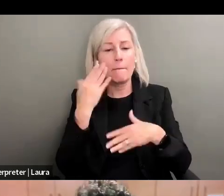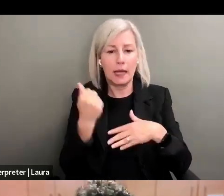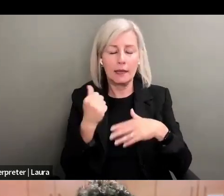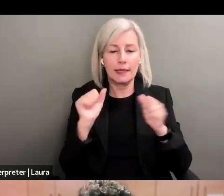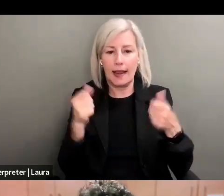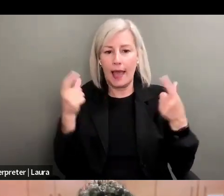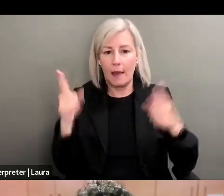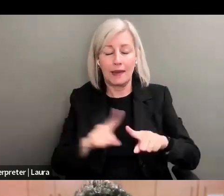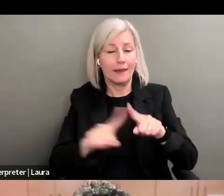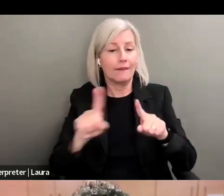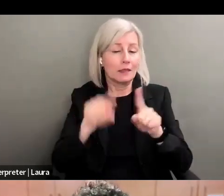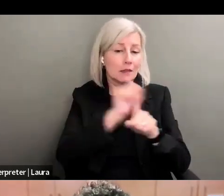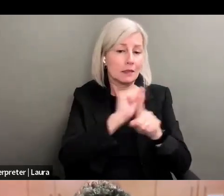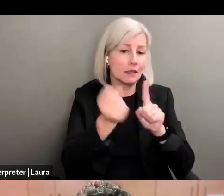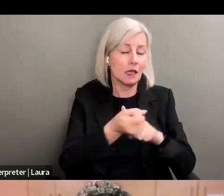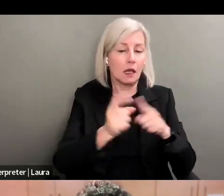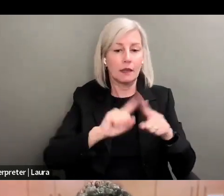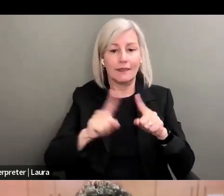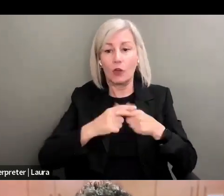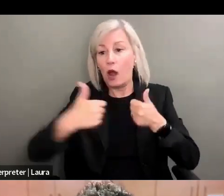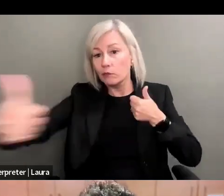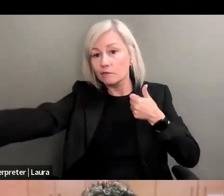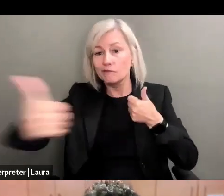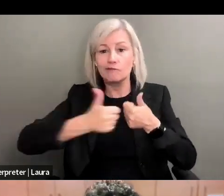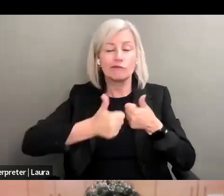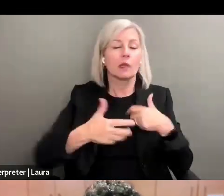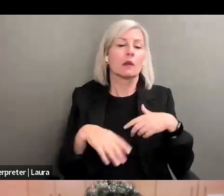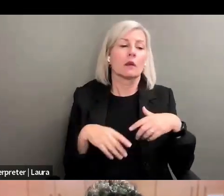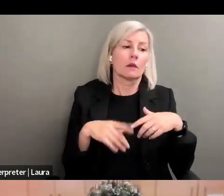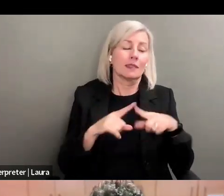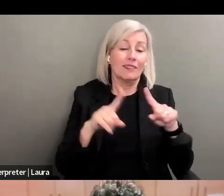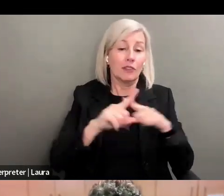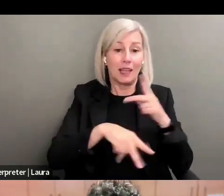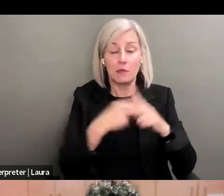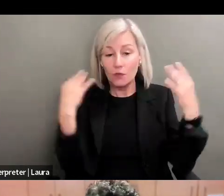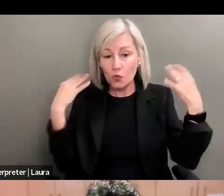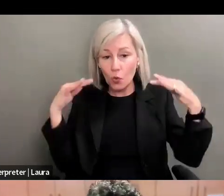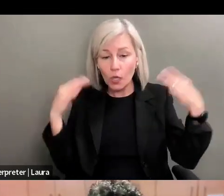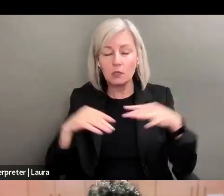conditions with different distances, different noise types.